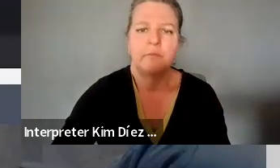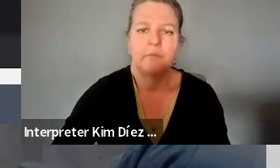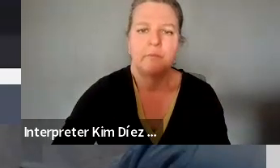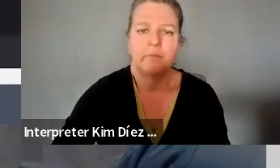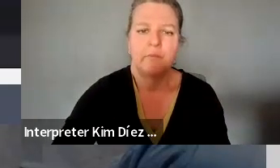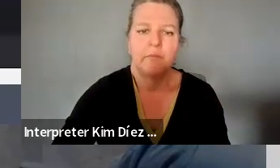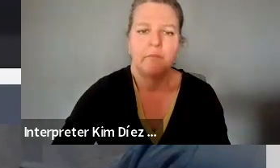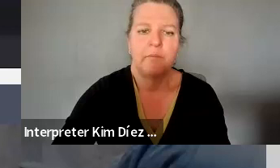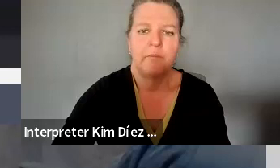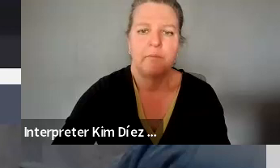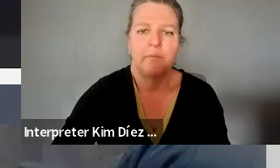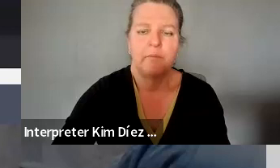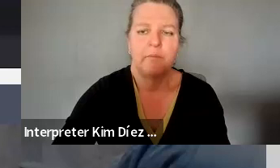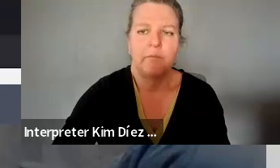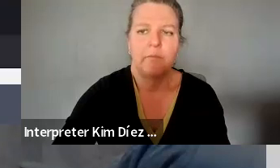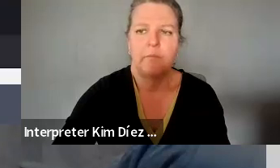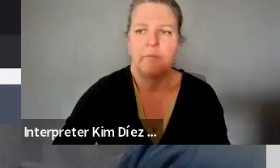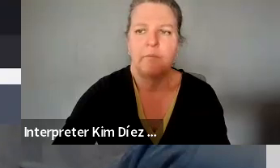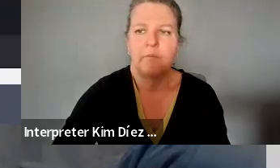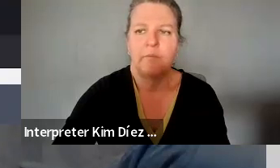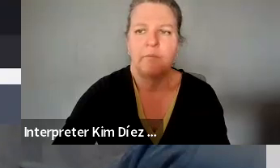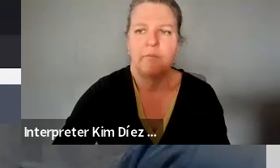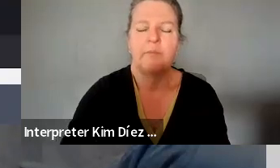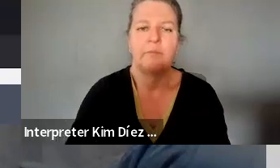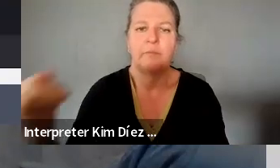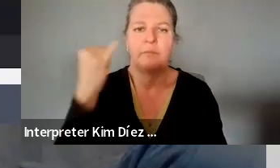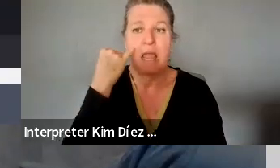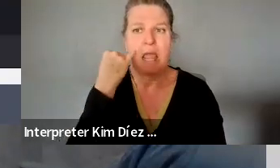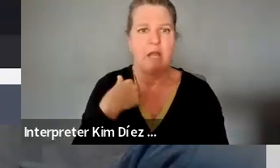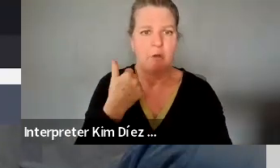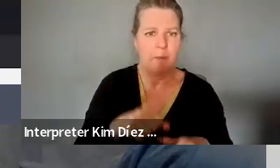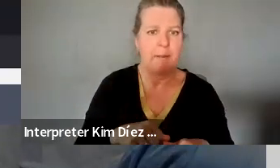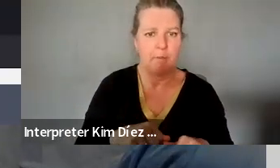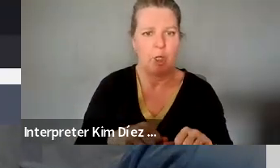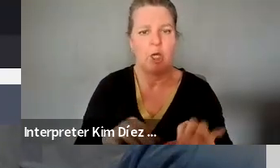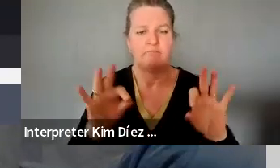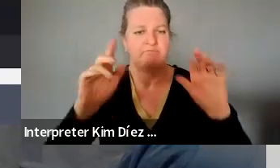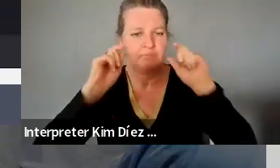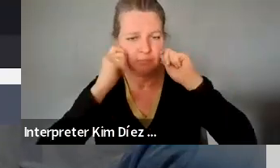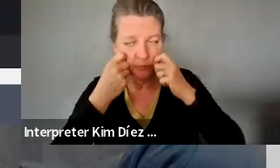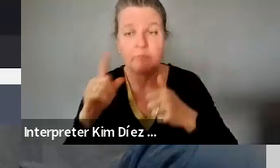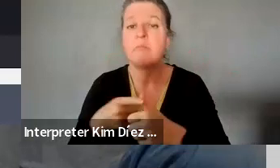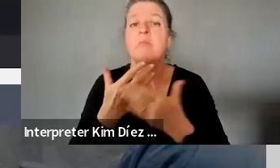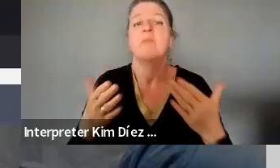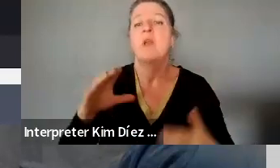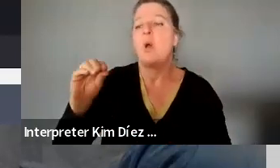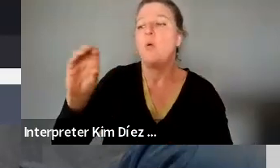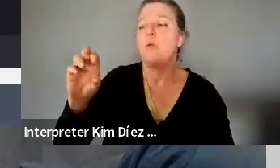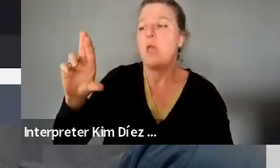Hey, okay, cool. So first thing you wanna do is go to OERCommons.org and sign in.